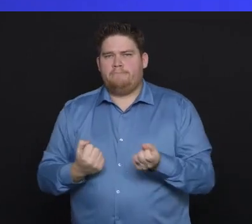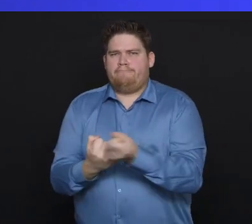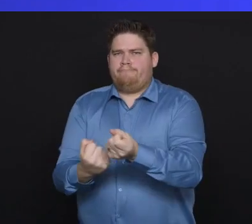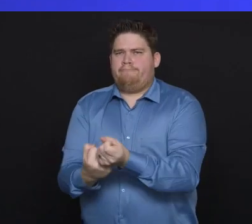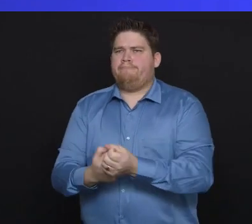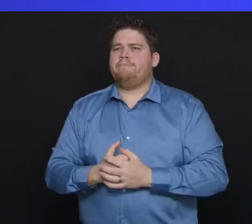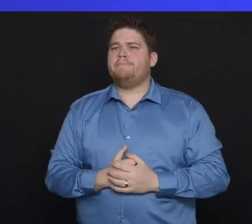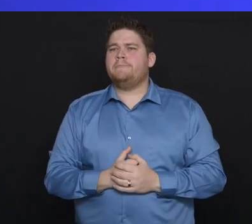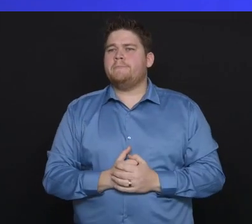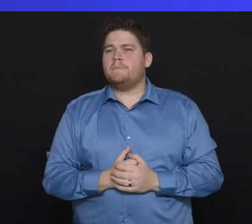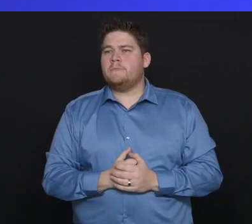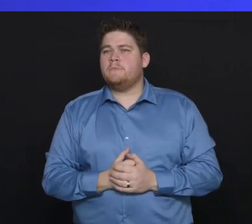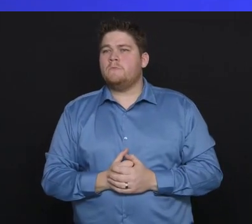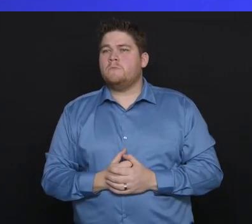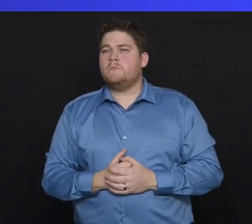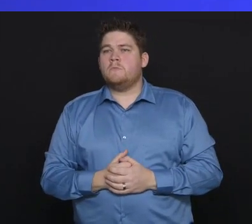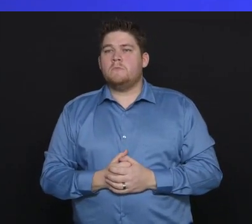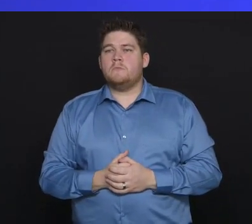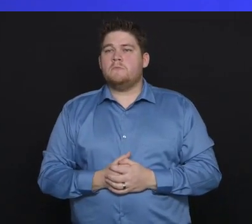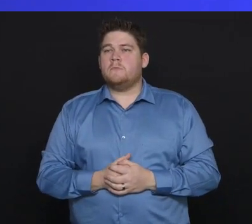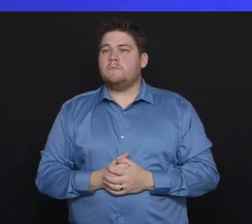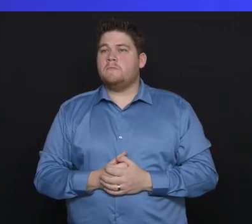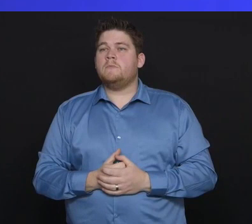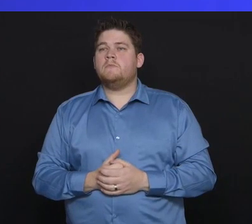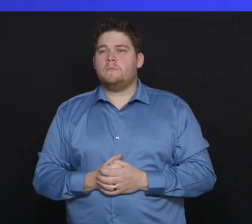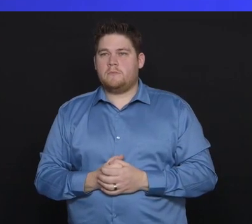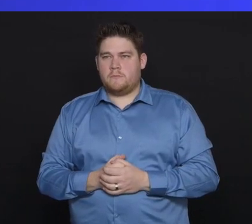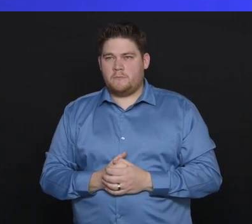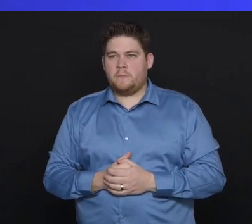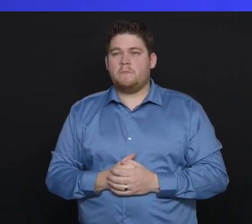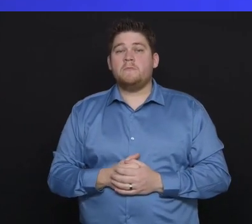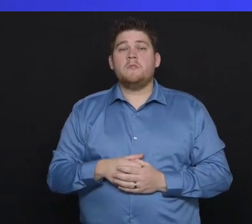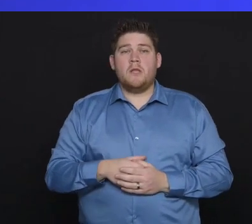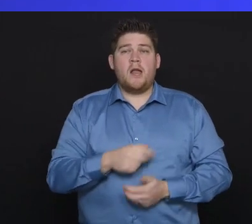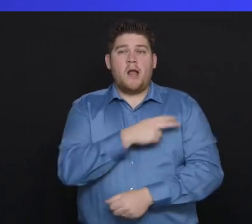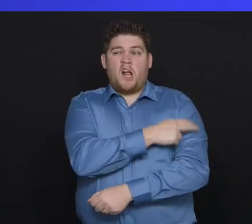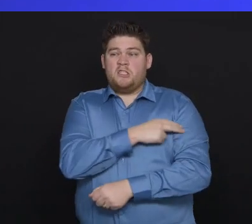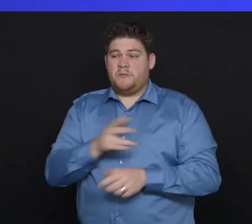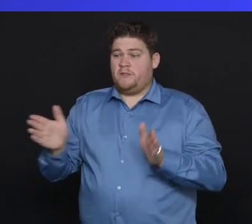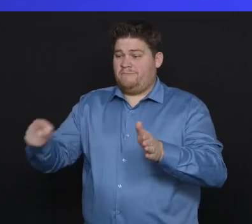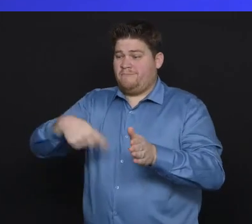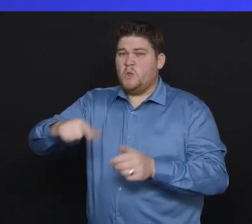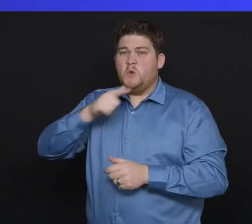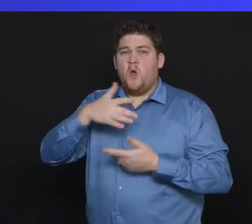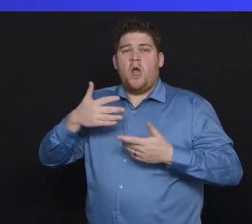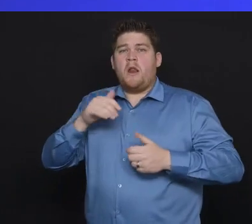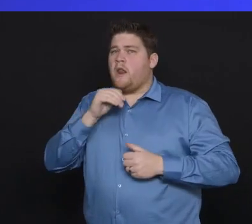move and into an alternative care facility. There is been perspiration in each of the houses